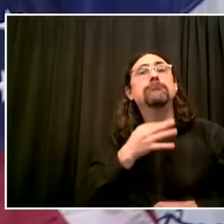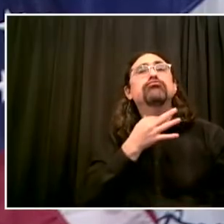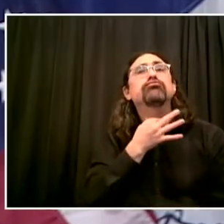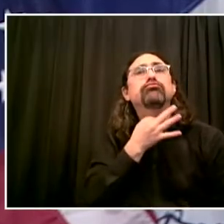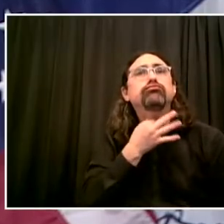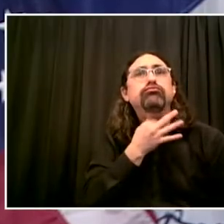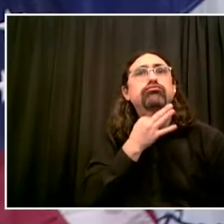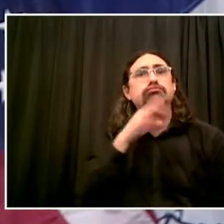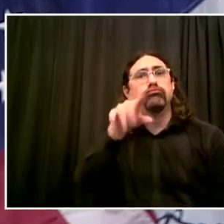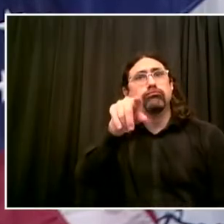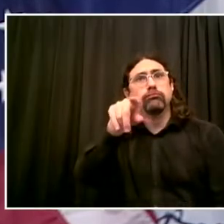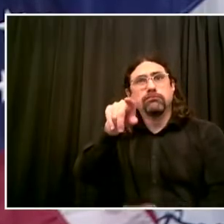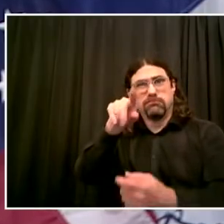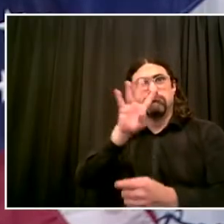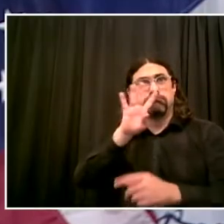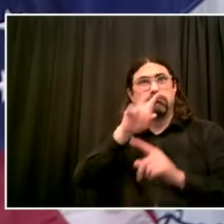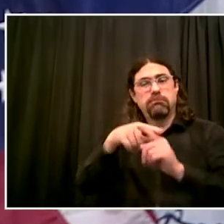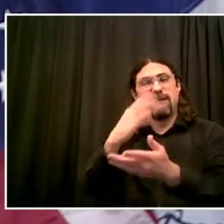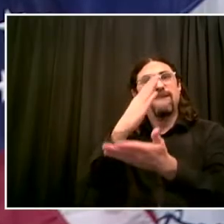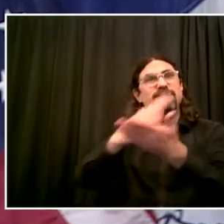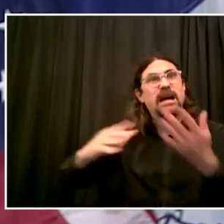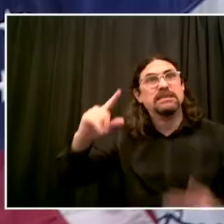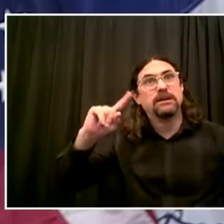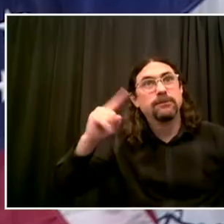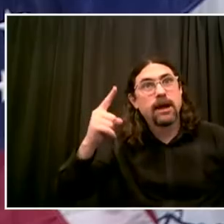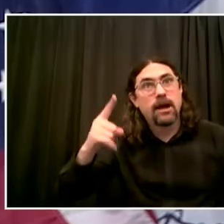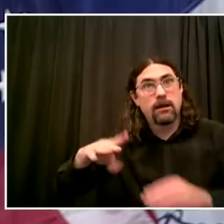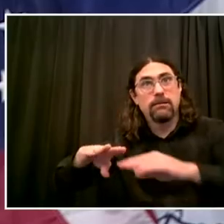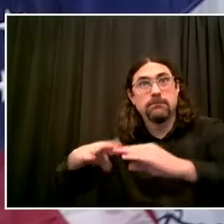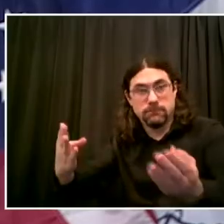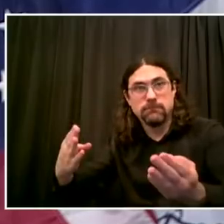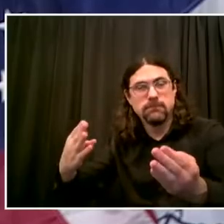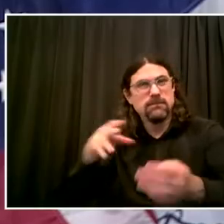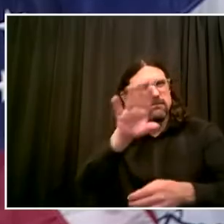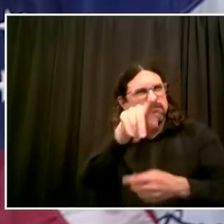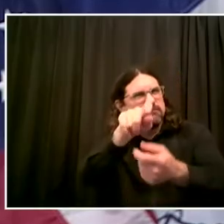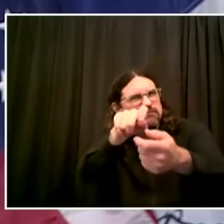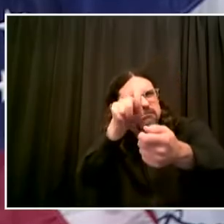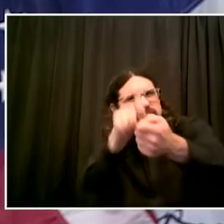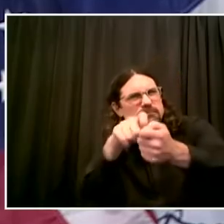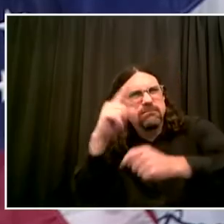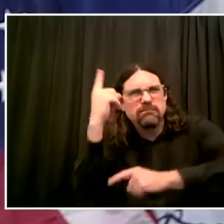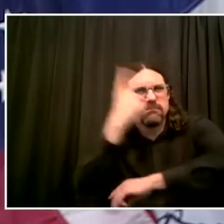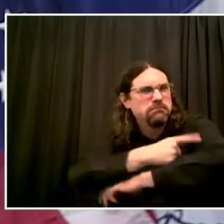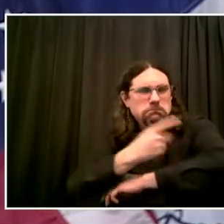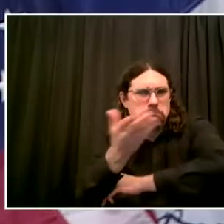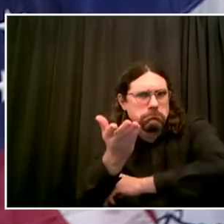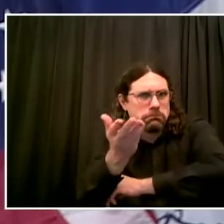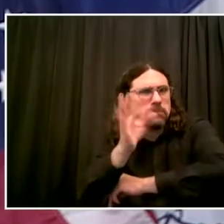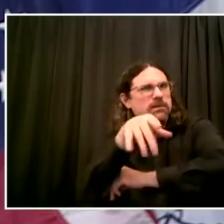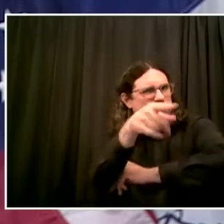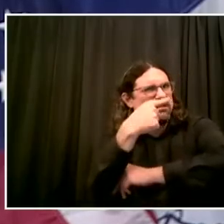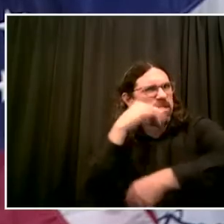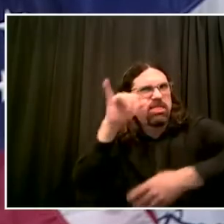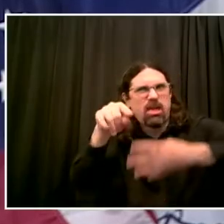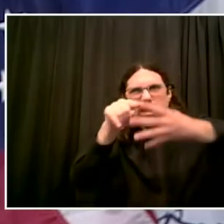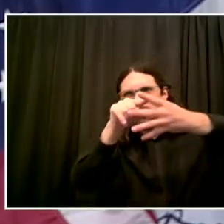IA S SCIPEFIC DATFOE R THS I